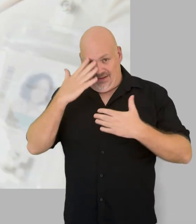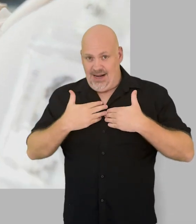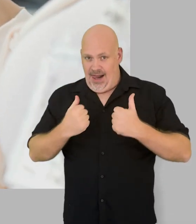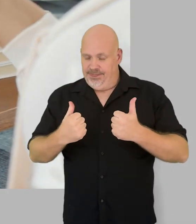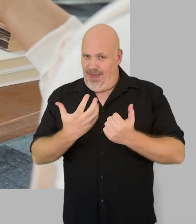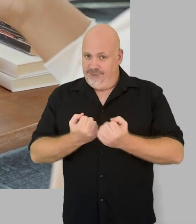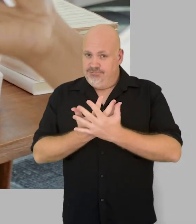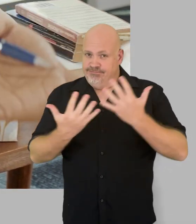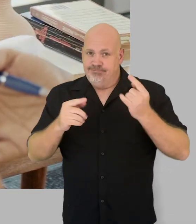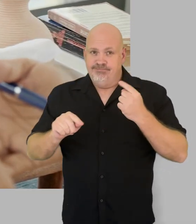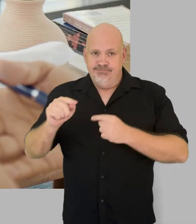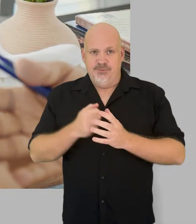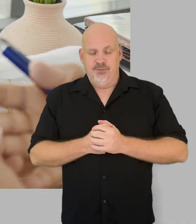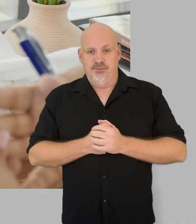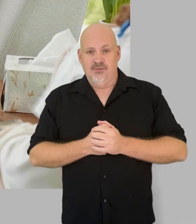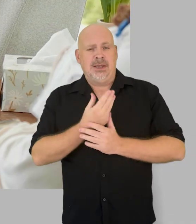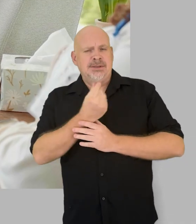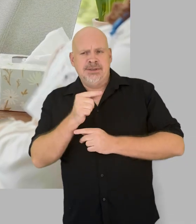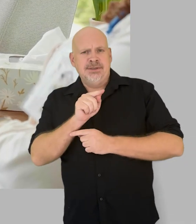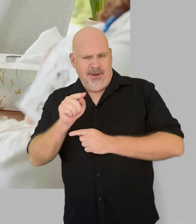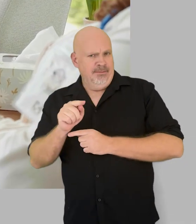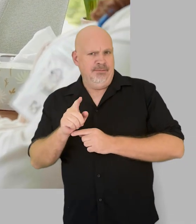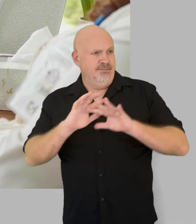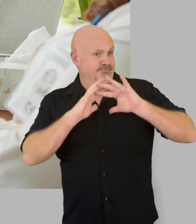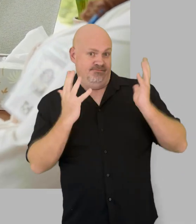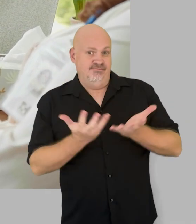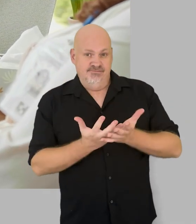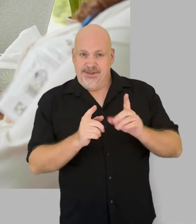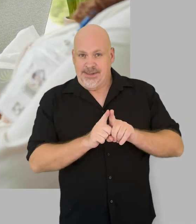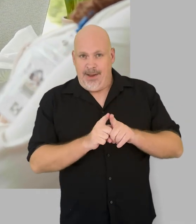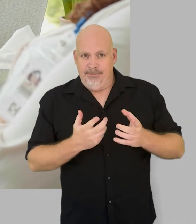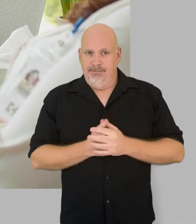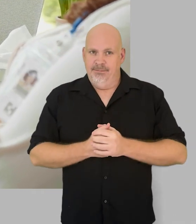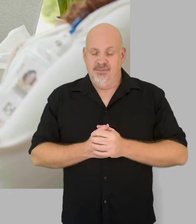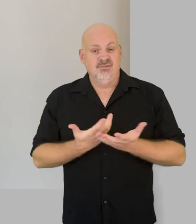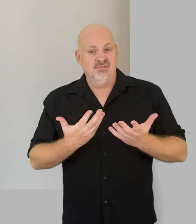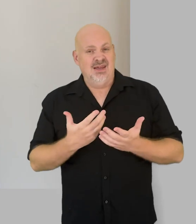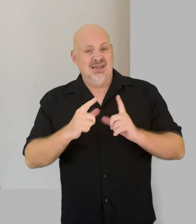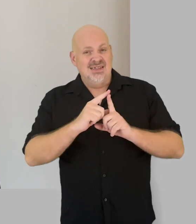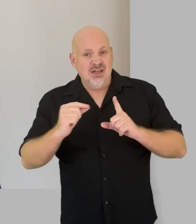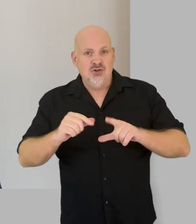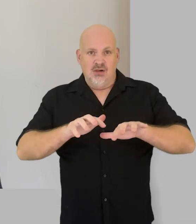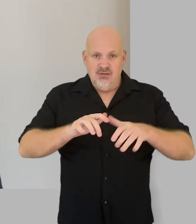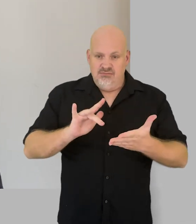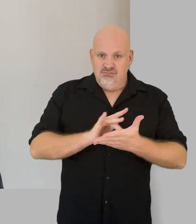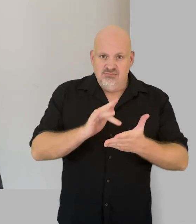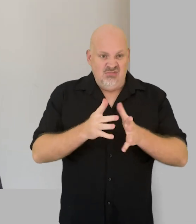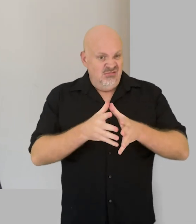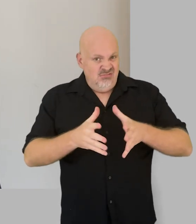in the fields of suicide prevention, perinatal mental-health care and others. The way forward is clear.